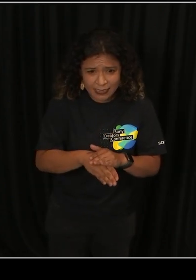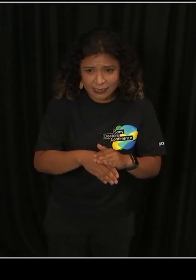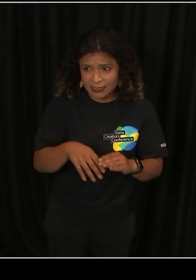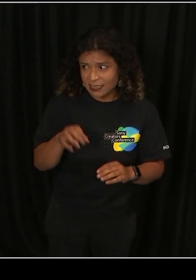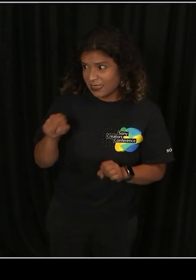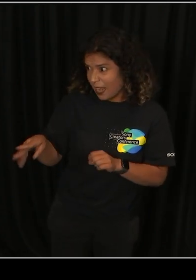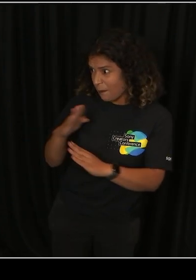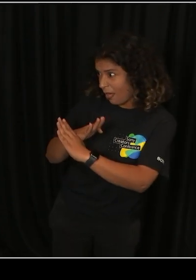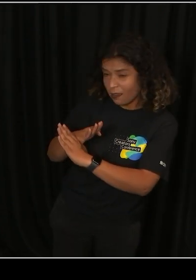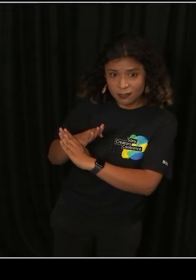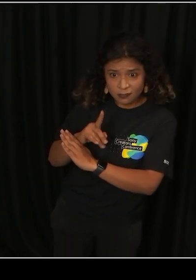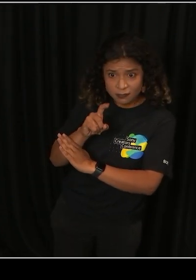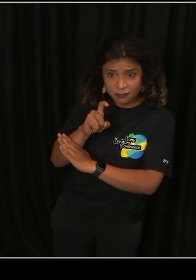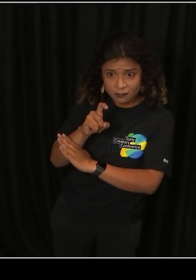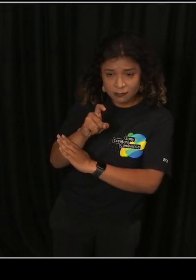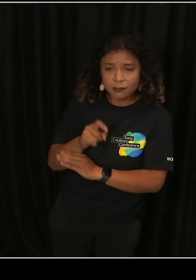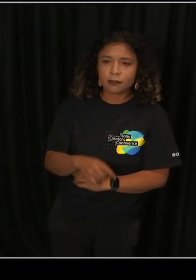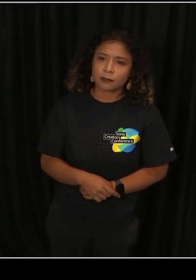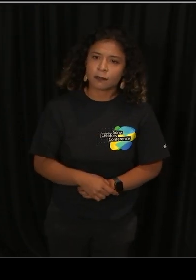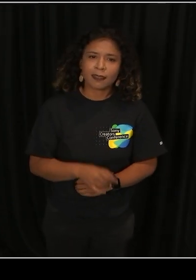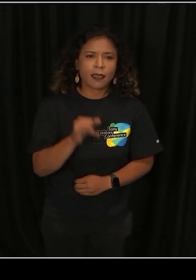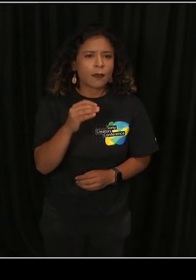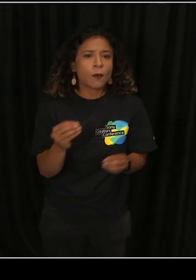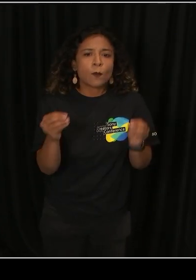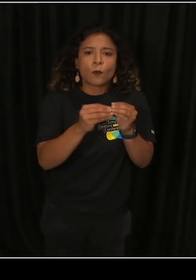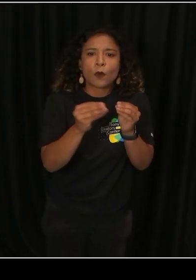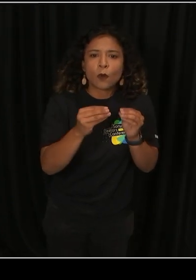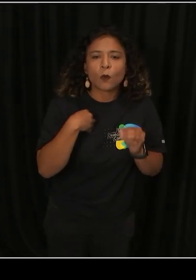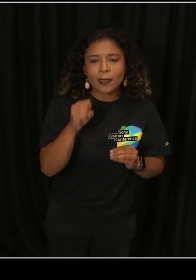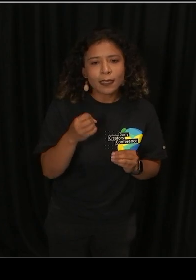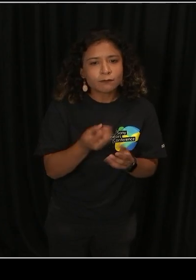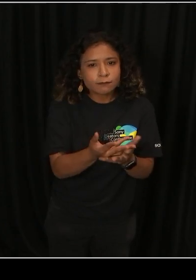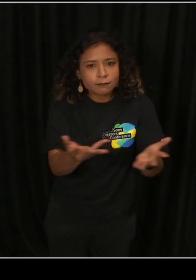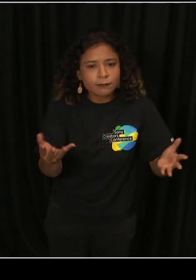Hawk-Eye can provide this data and much more to broadcasters in real time, allowing them to